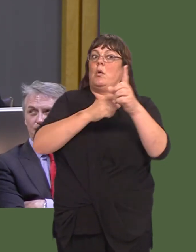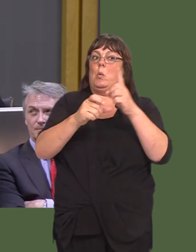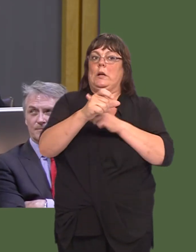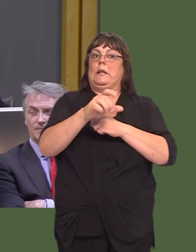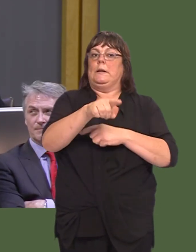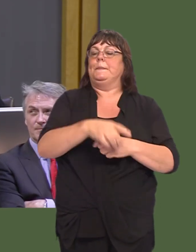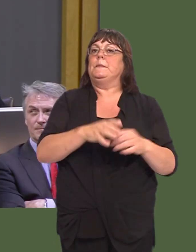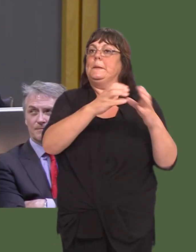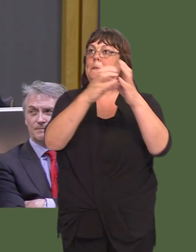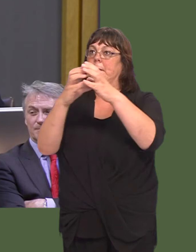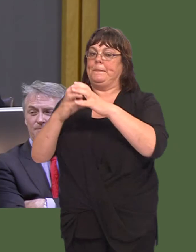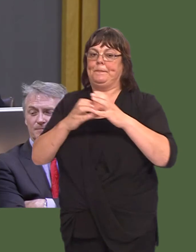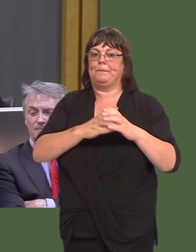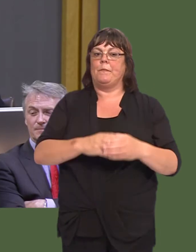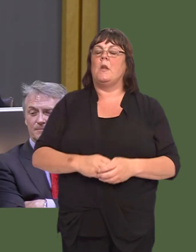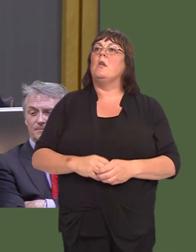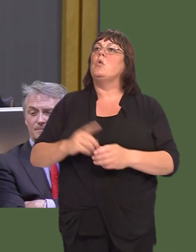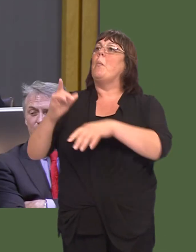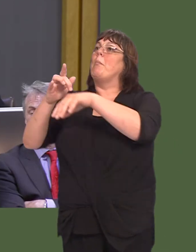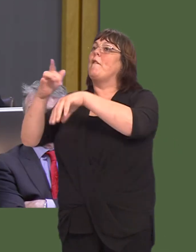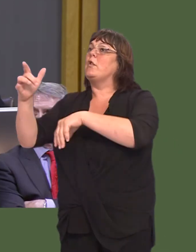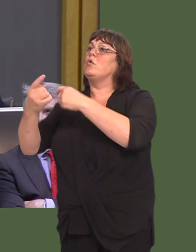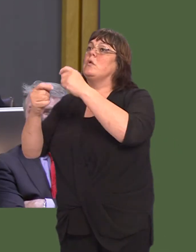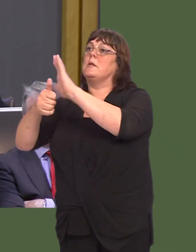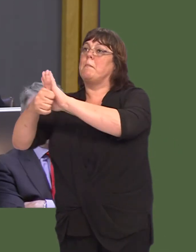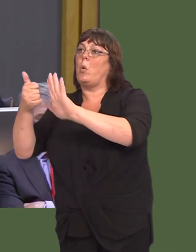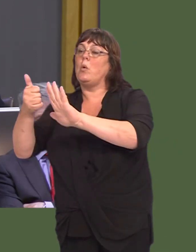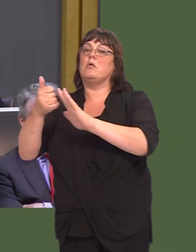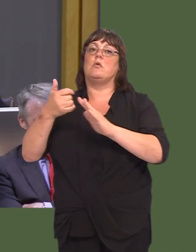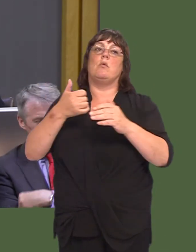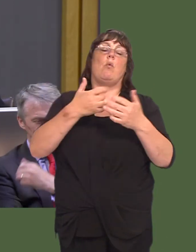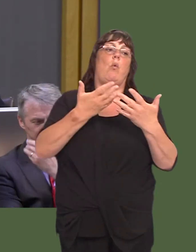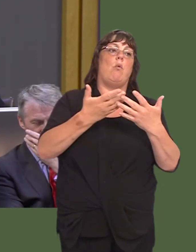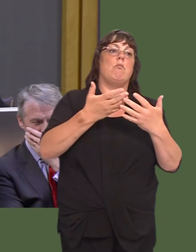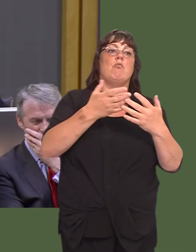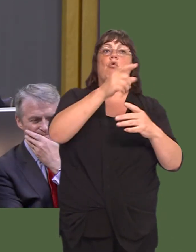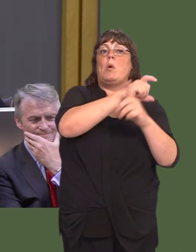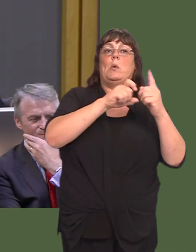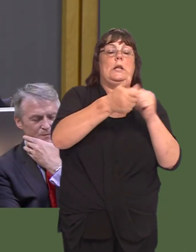So, I think professional sport and grass-roots sport are looking strong in Newport at the